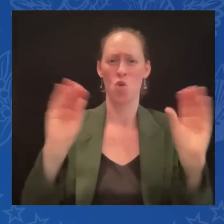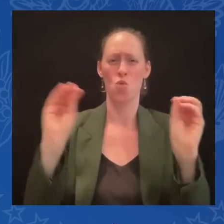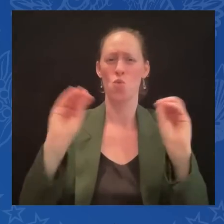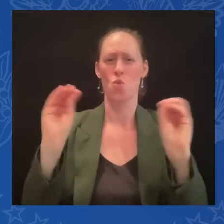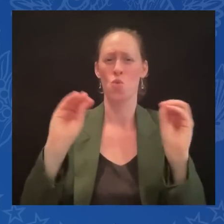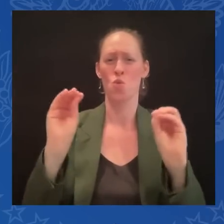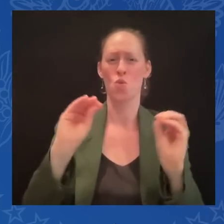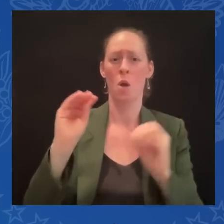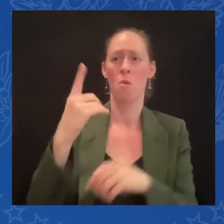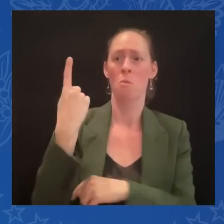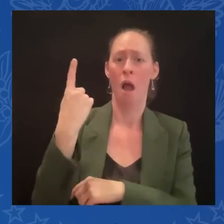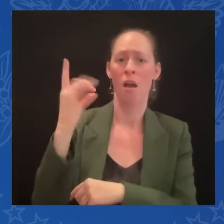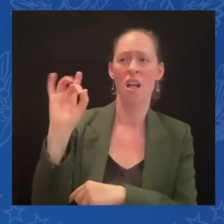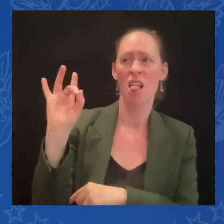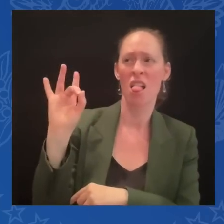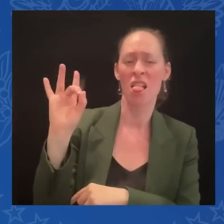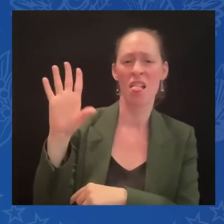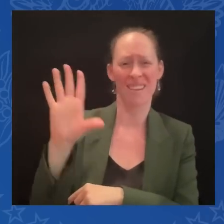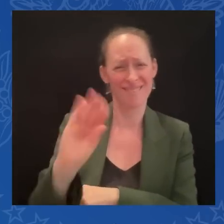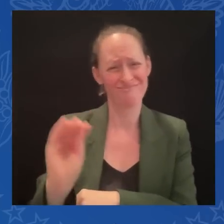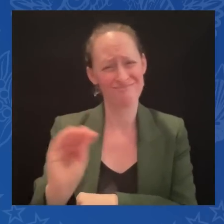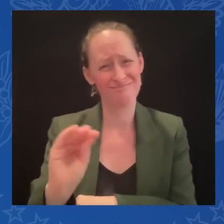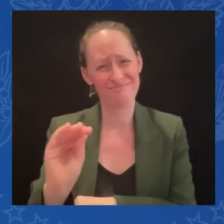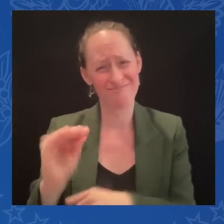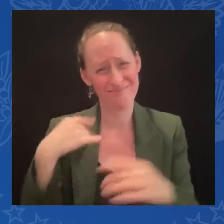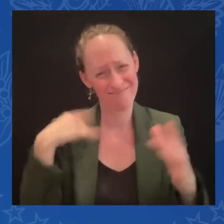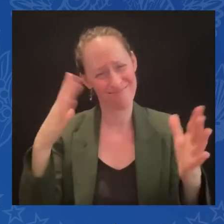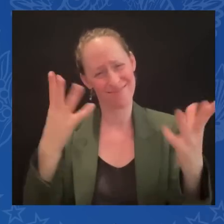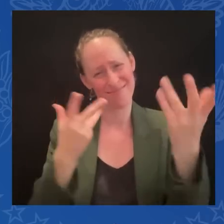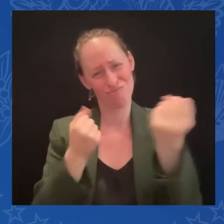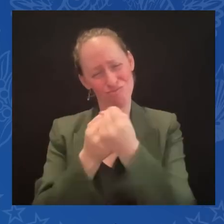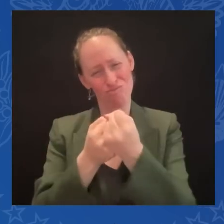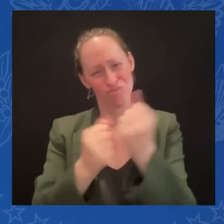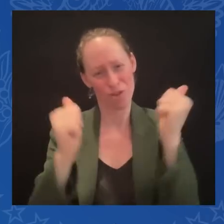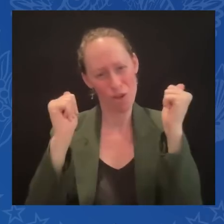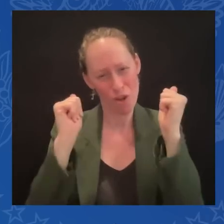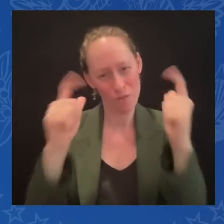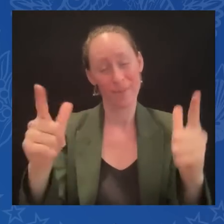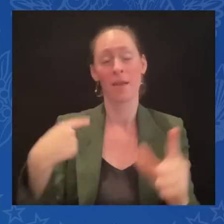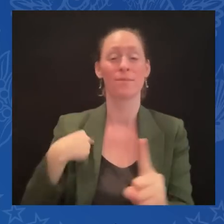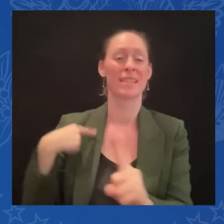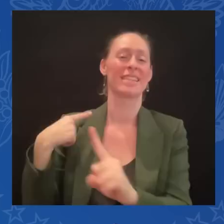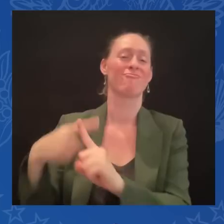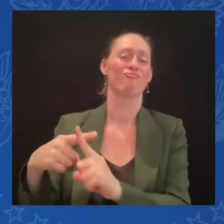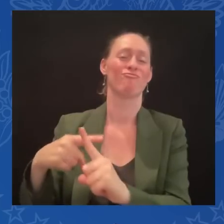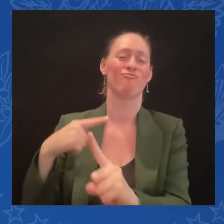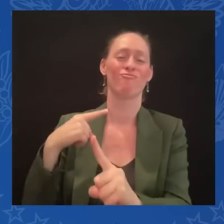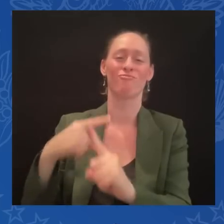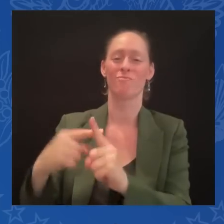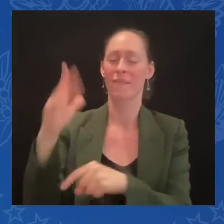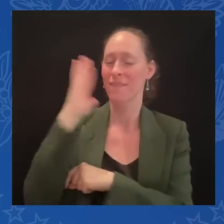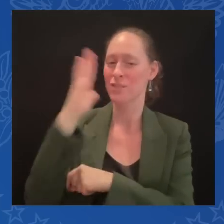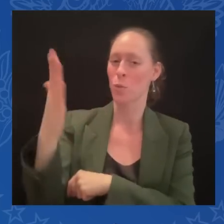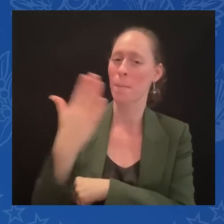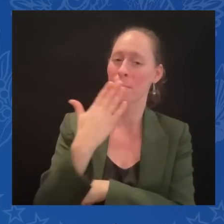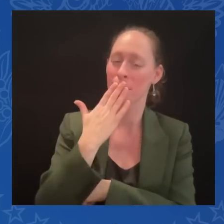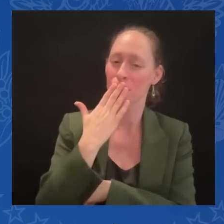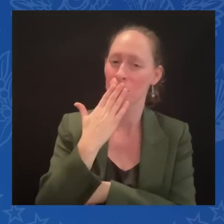I've never been more optimistic about America's future. We just have to remember who we are, for God's sake. We are the United States of America.